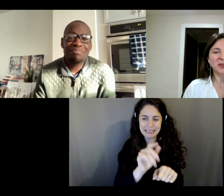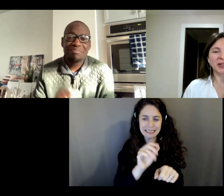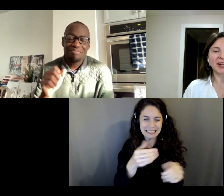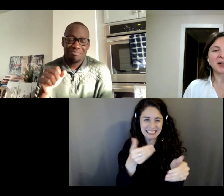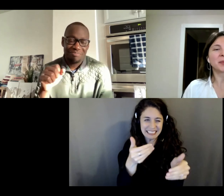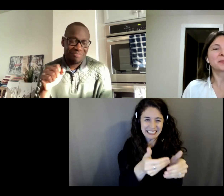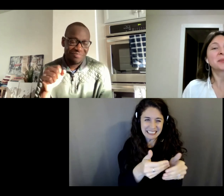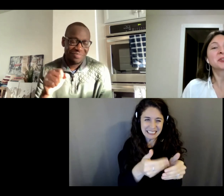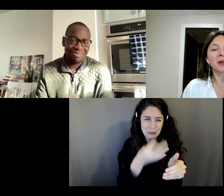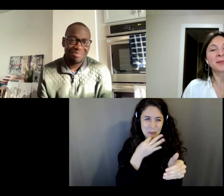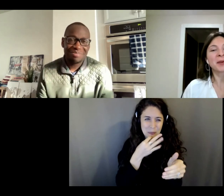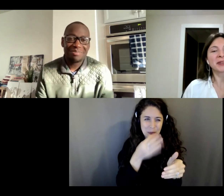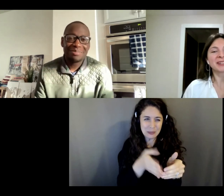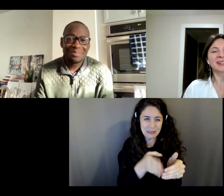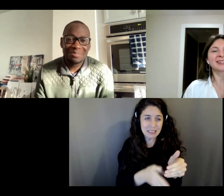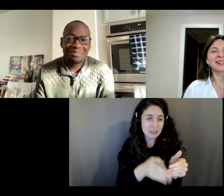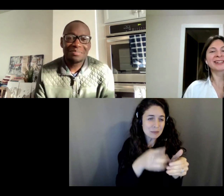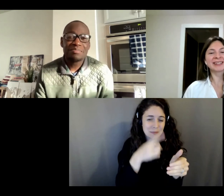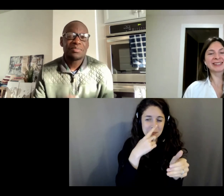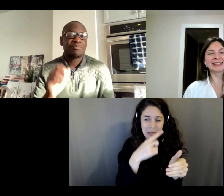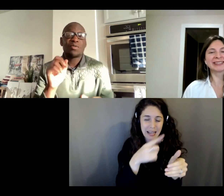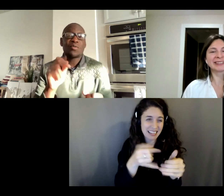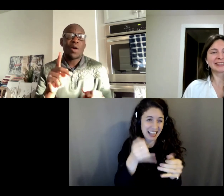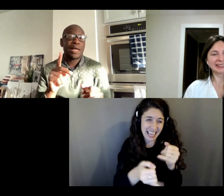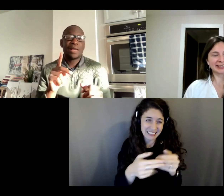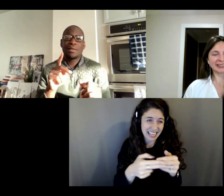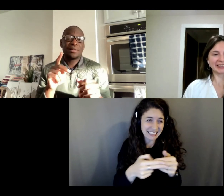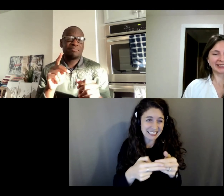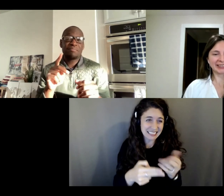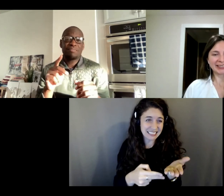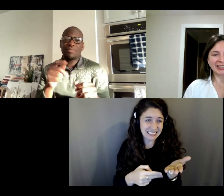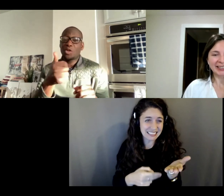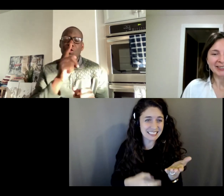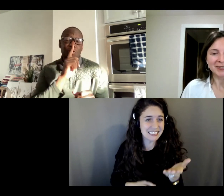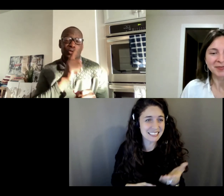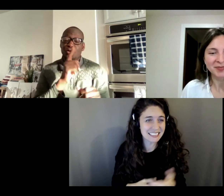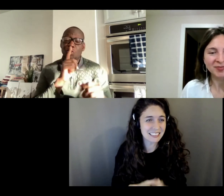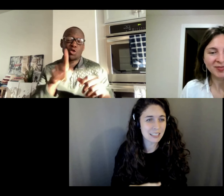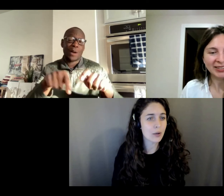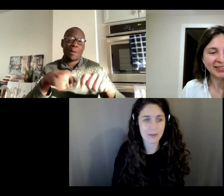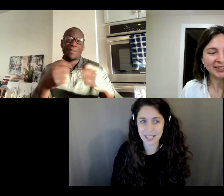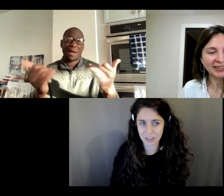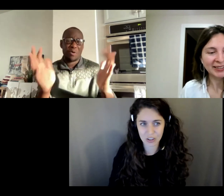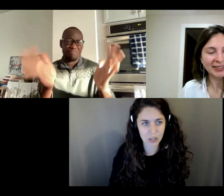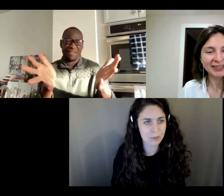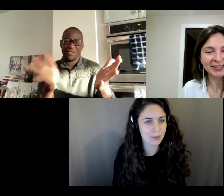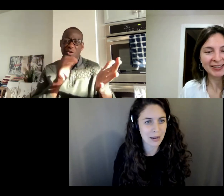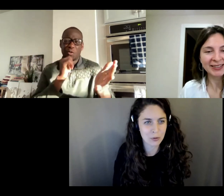but maybe you could wrap up on this last slide. >> GREGOIRE YOUBARA: Okay, yeah, sure, I will wrap